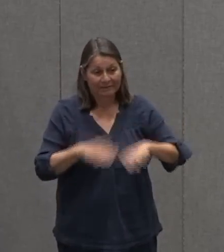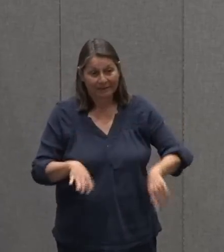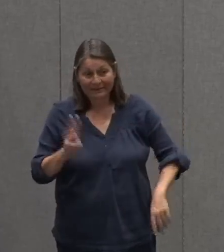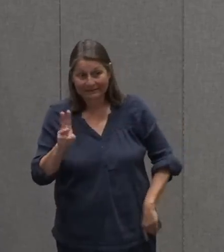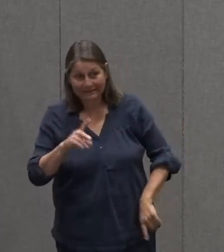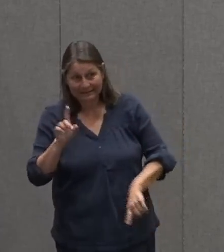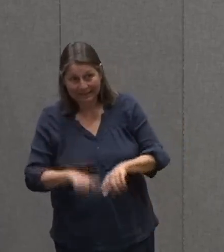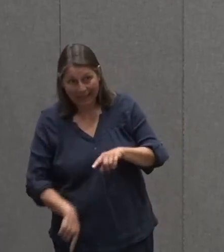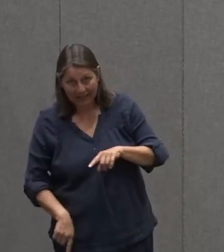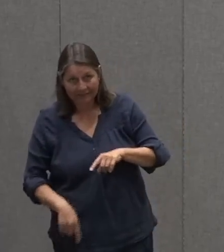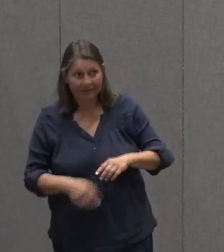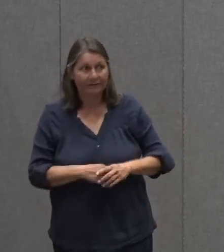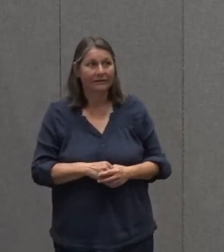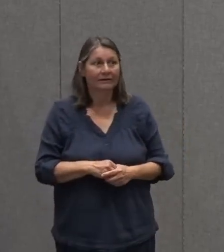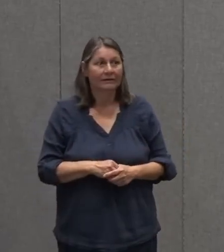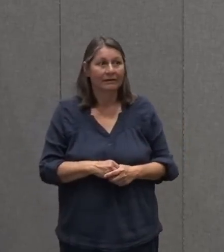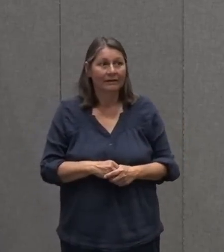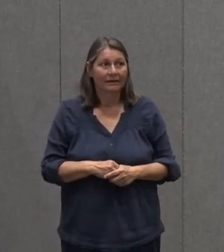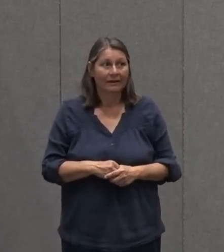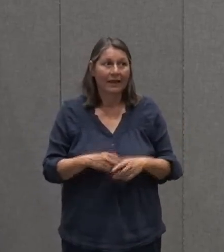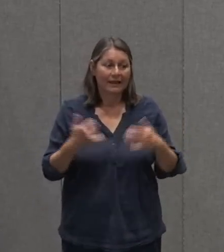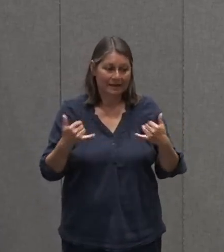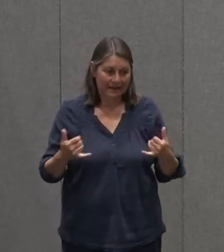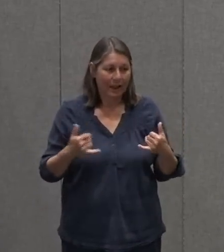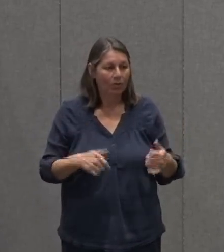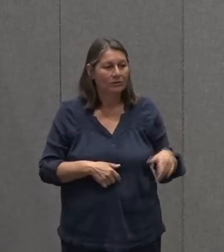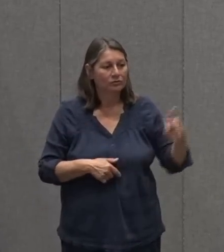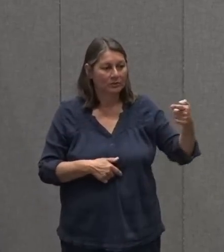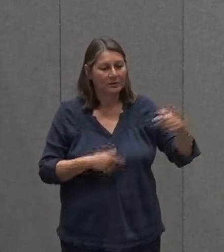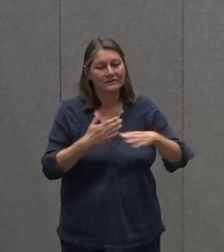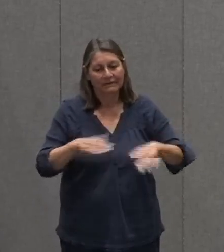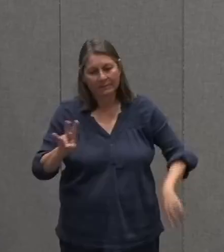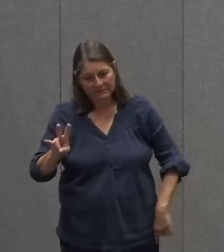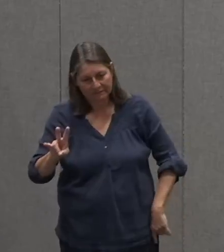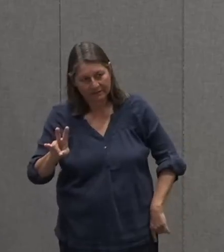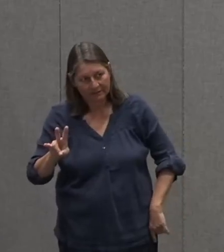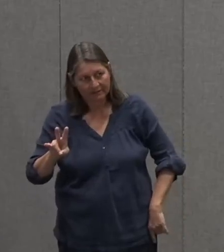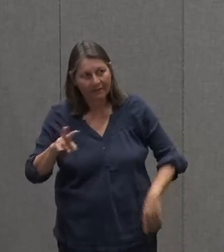And then I'm at seven, I made it. Alright, so that's why by factor pairs.